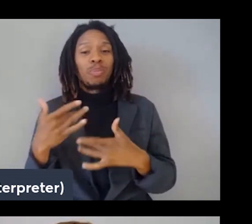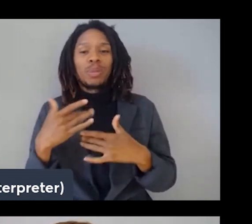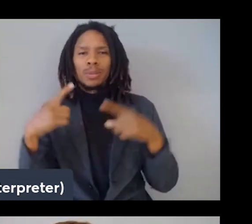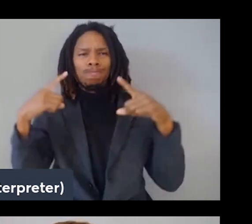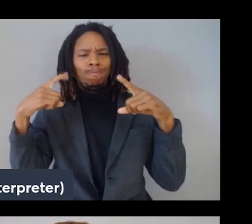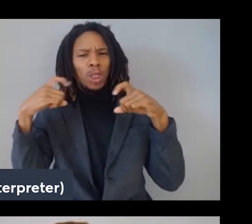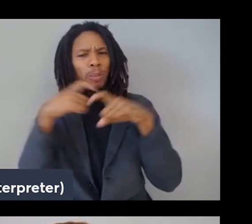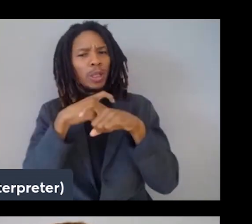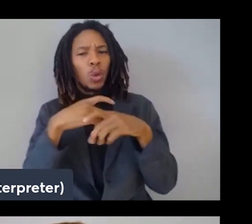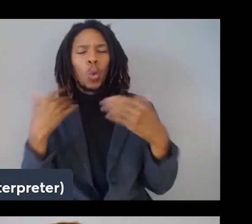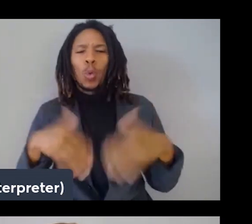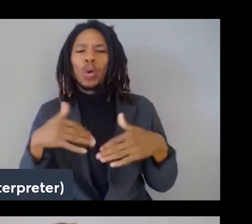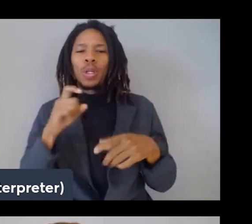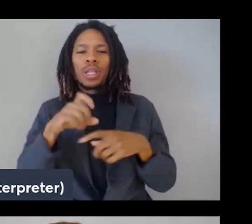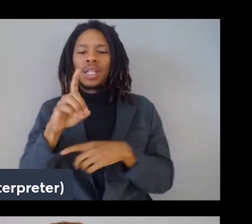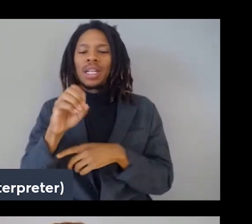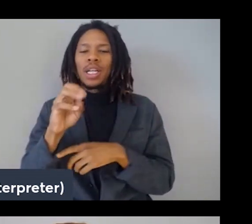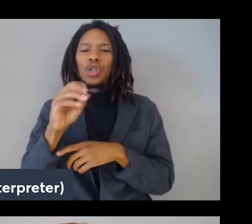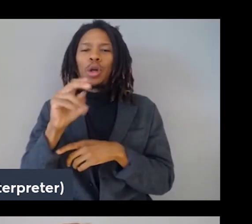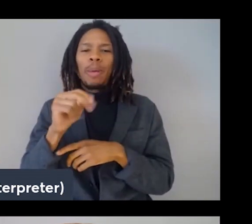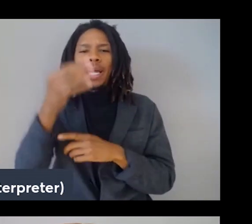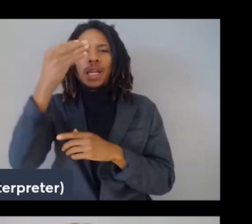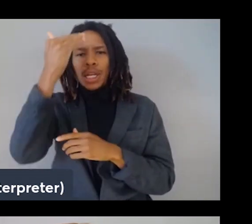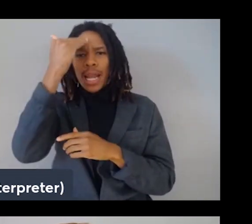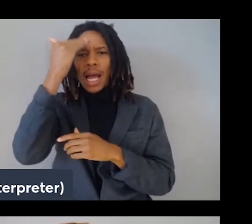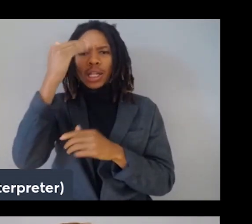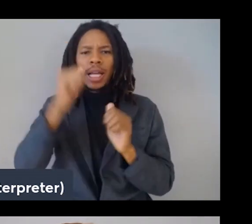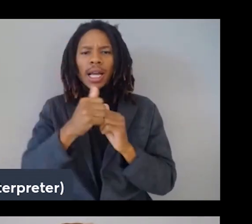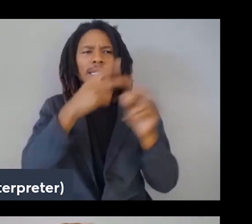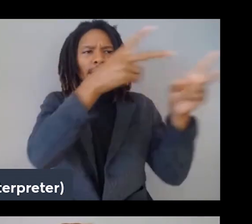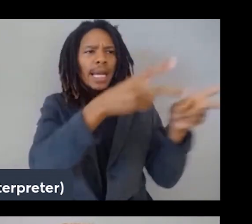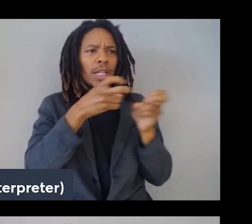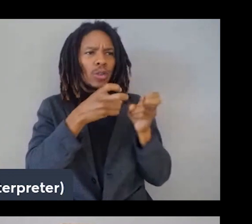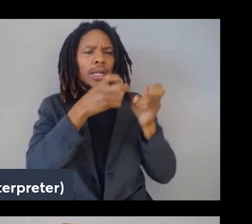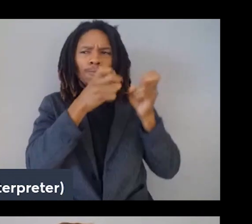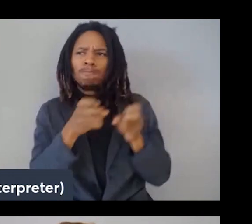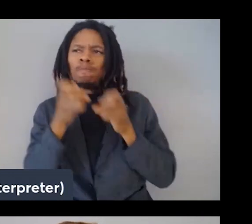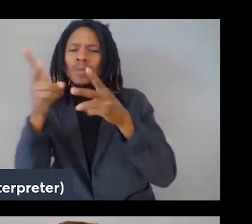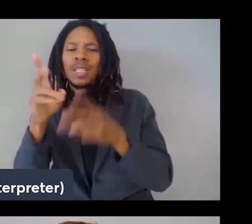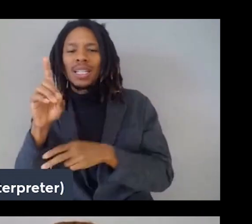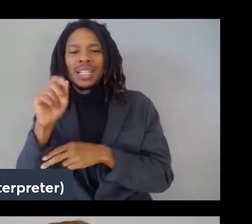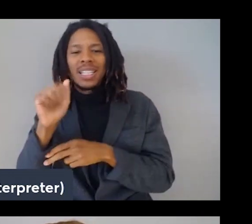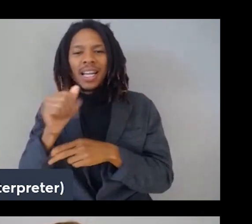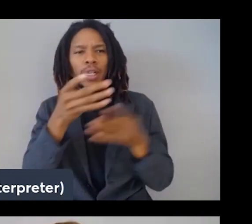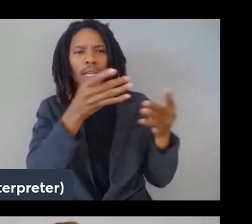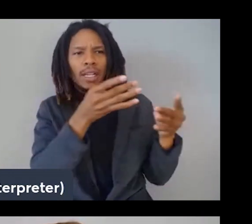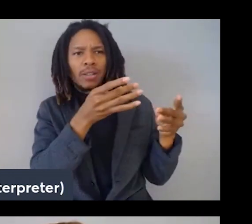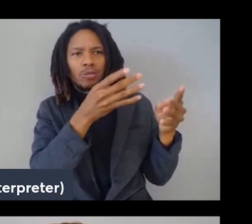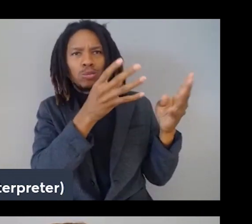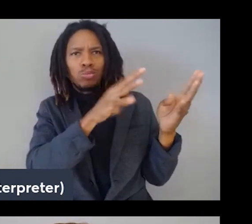and you need domain knowledge to be able to extract and bring the data in an efficient way out of them. So these are some of the challenges